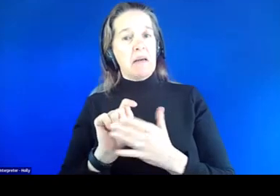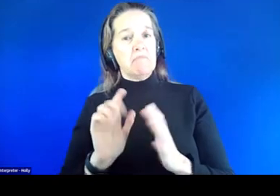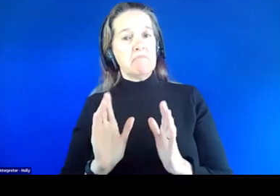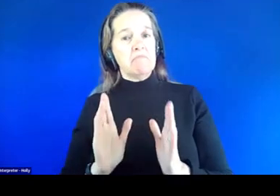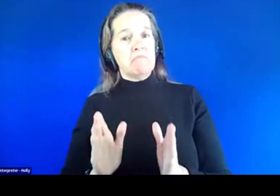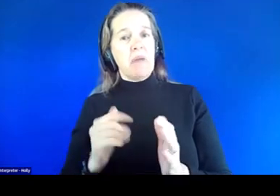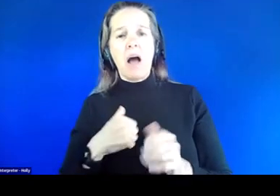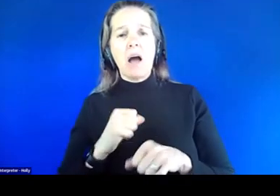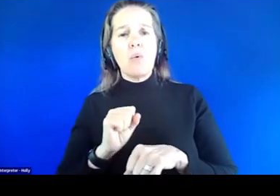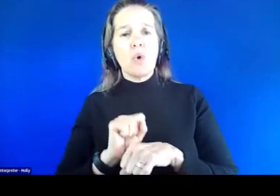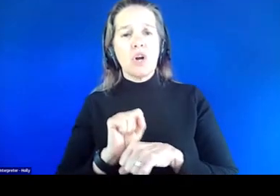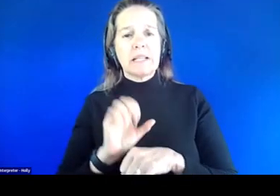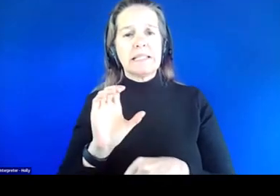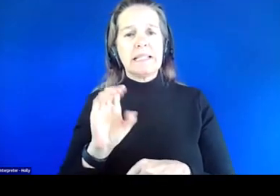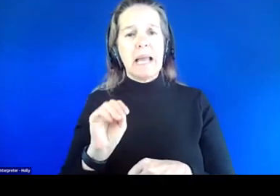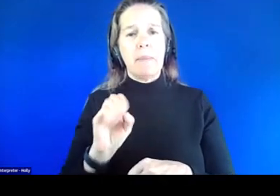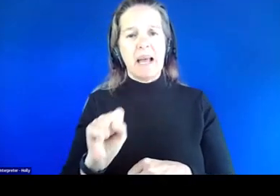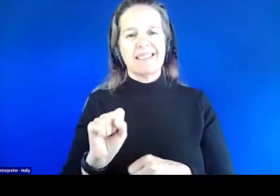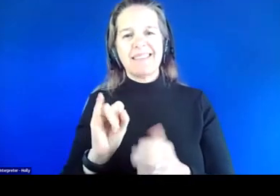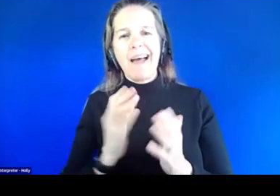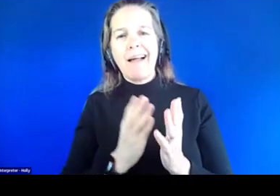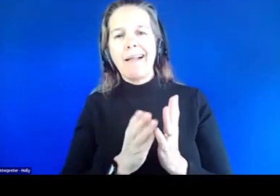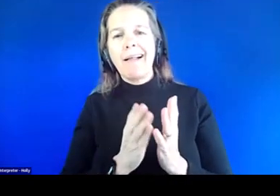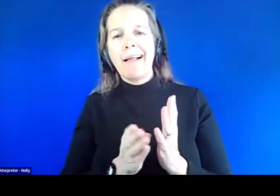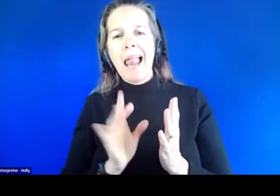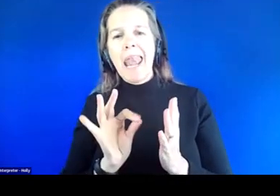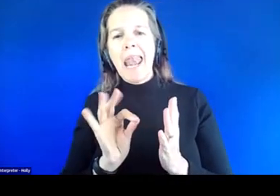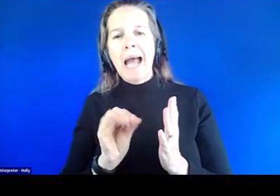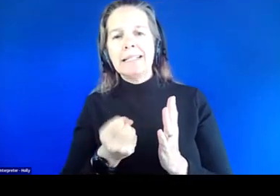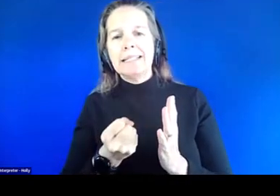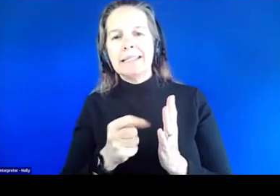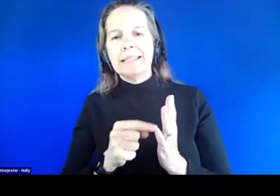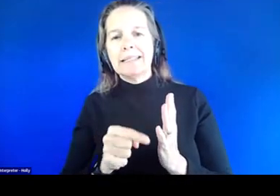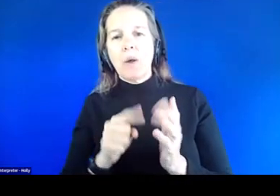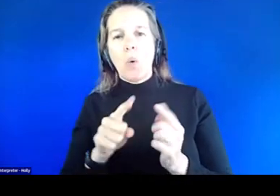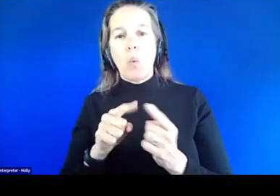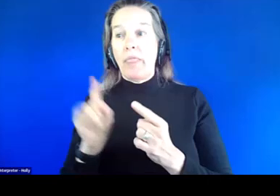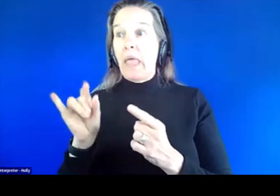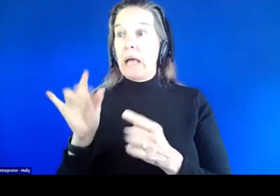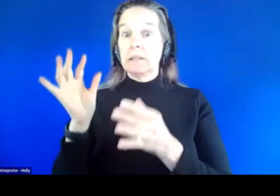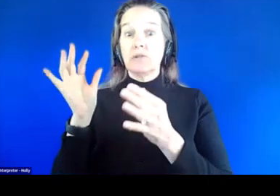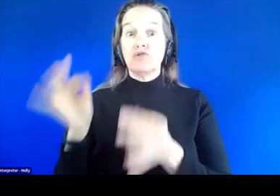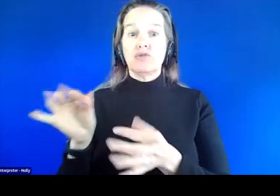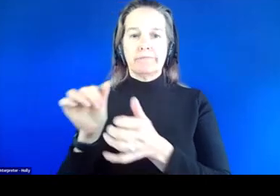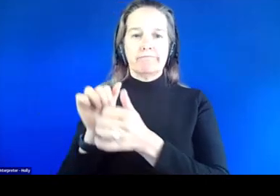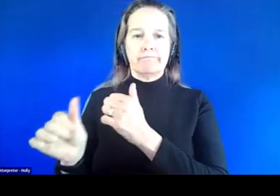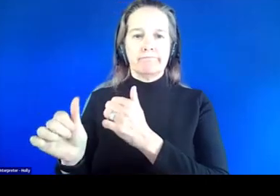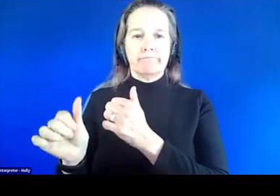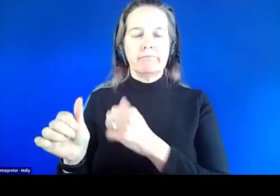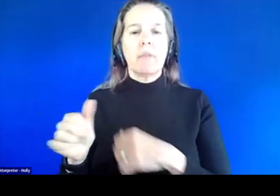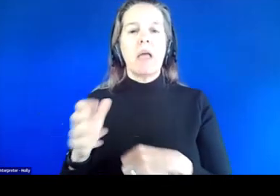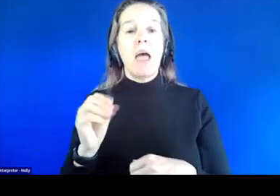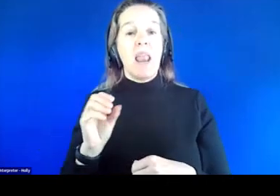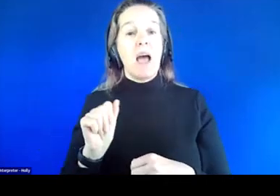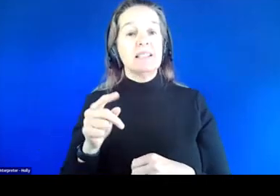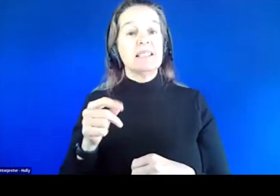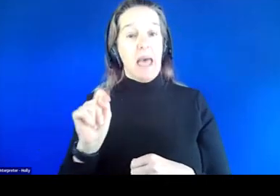in the late 90s when this decision was handed down. And ADAPT held demonstrations outside